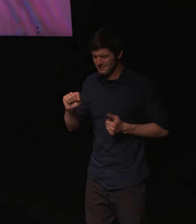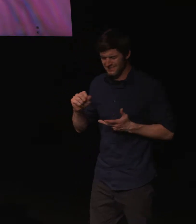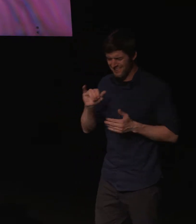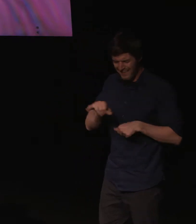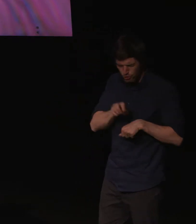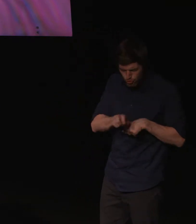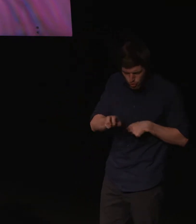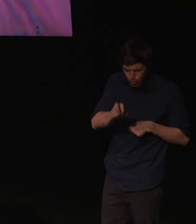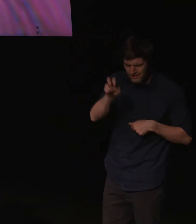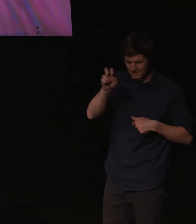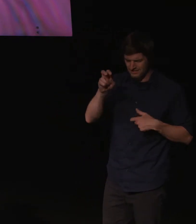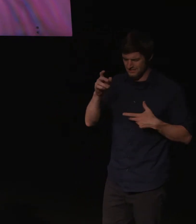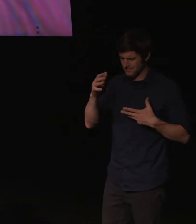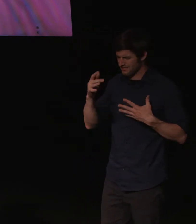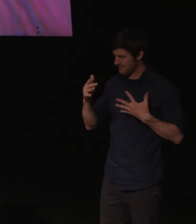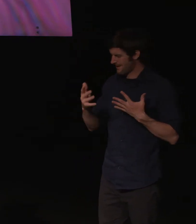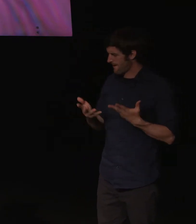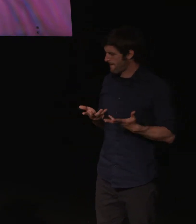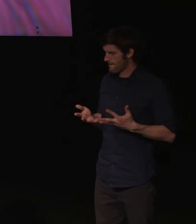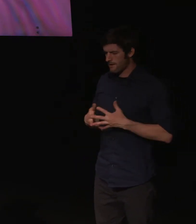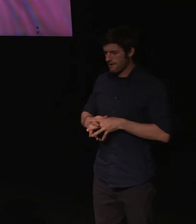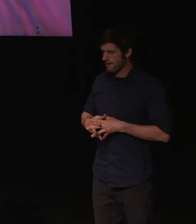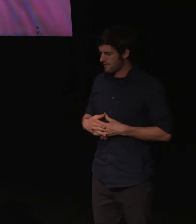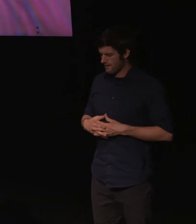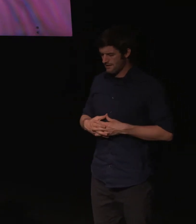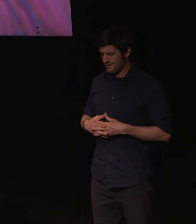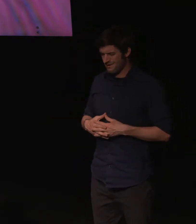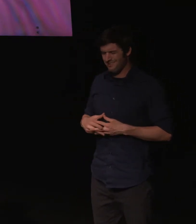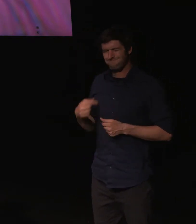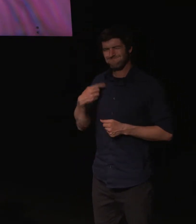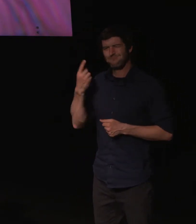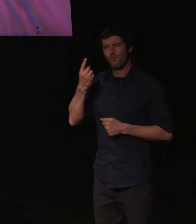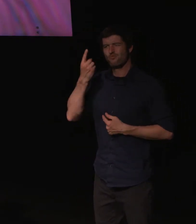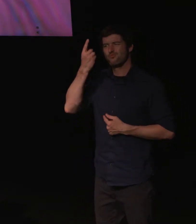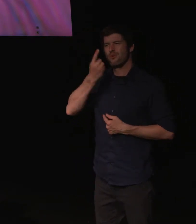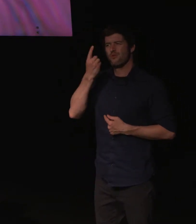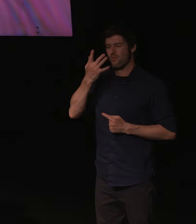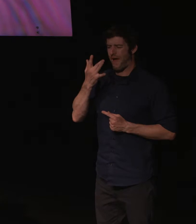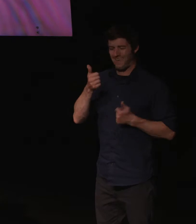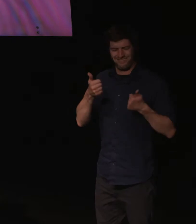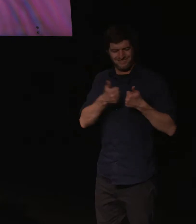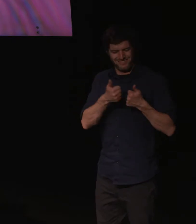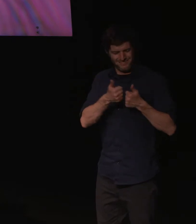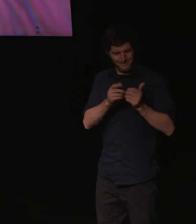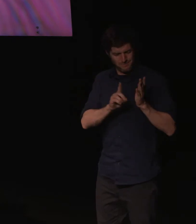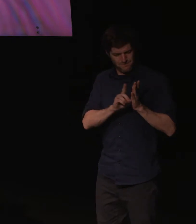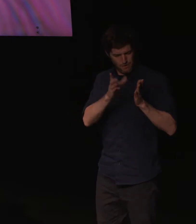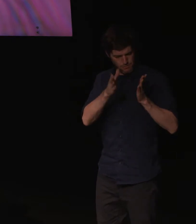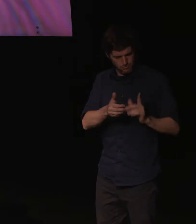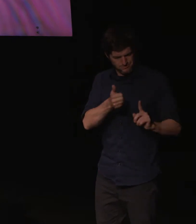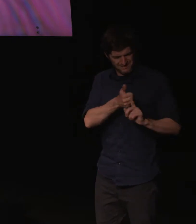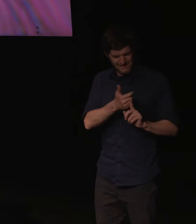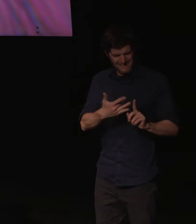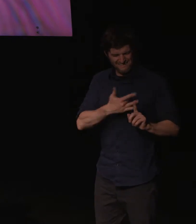why is it that game developers, you know, feel such an ownership on their game?